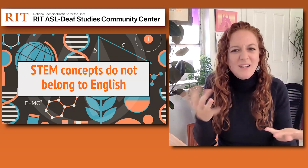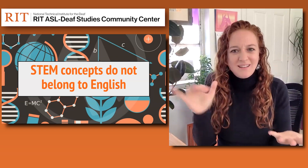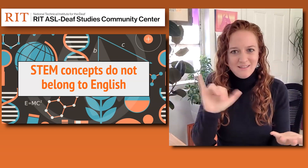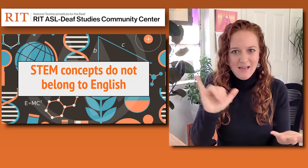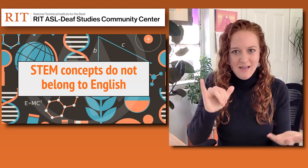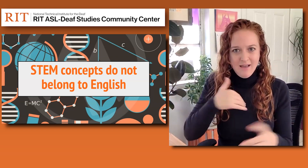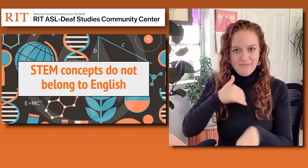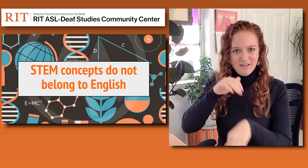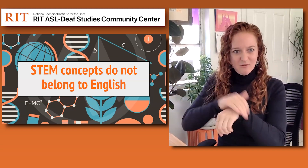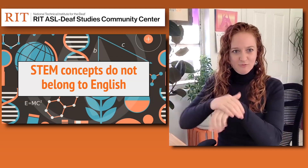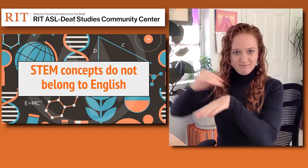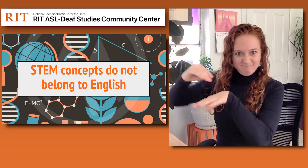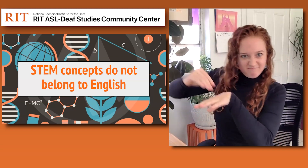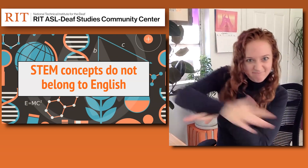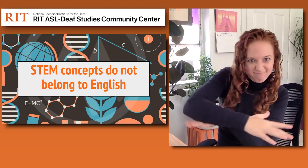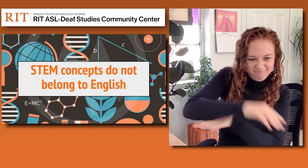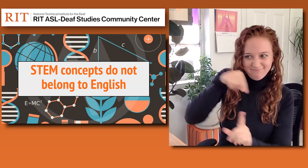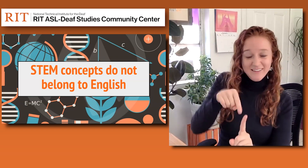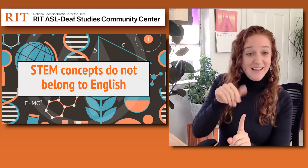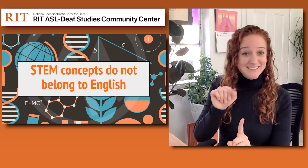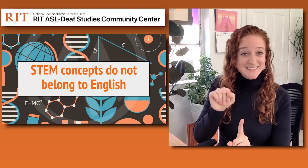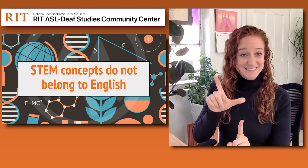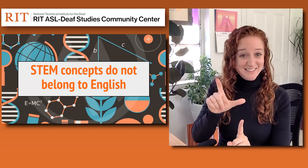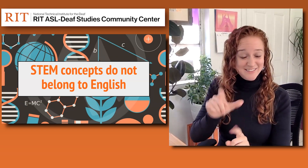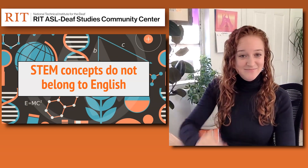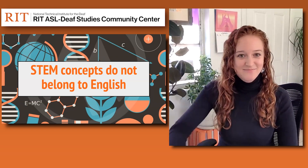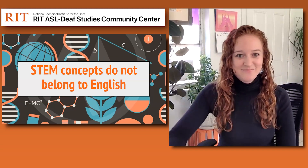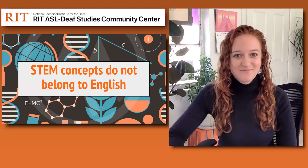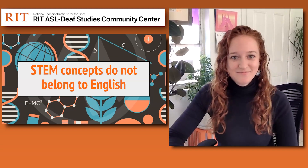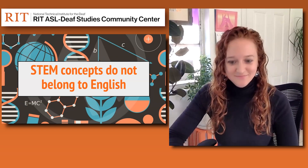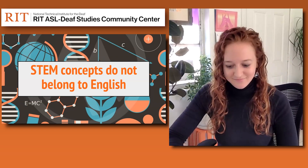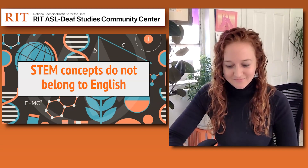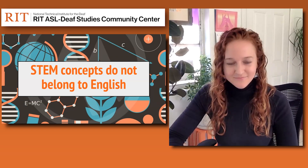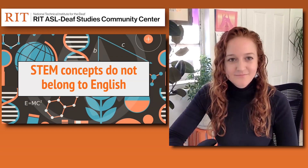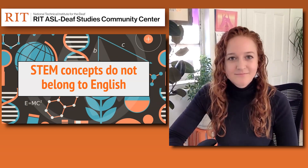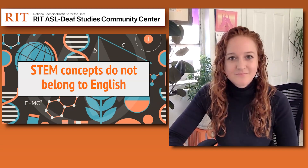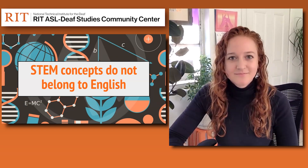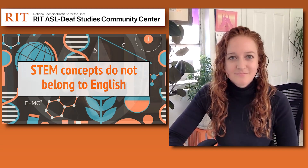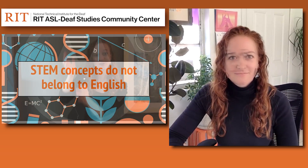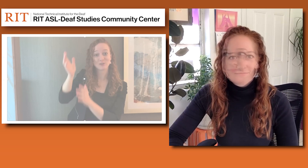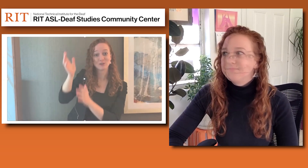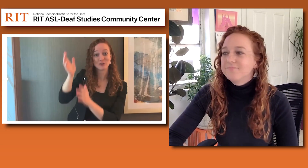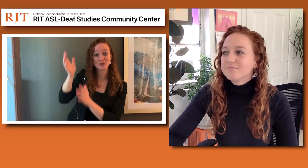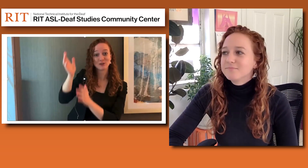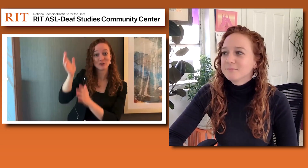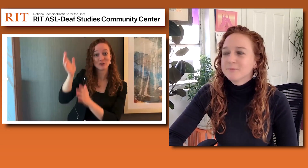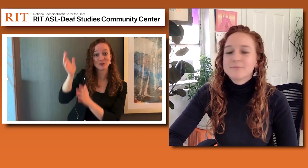I decided to really take a look at the English influences upon my ASL.